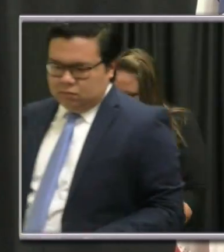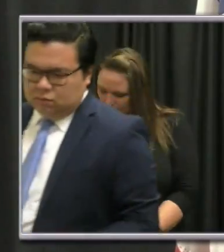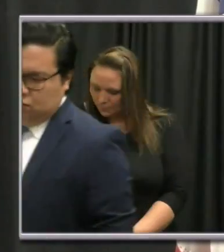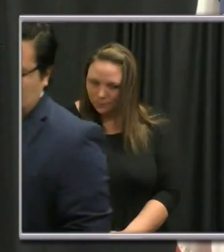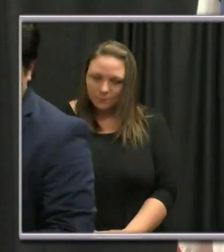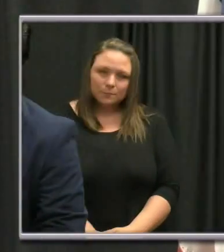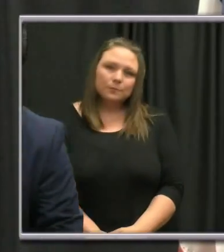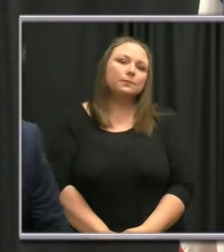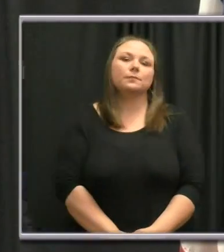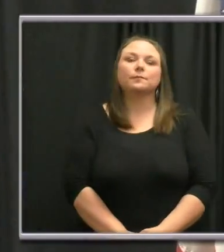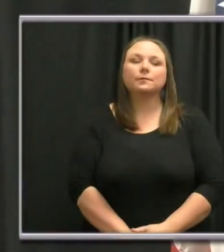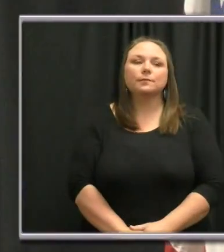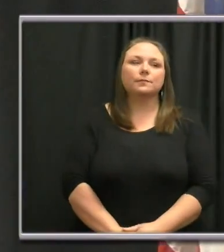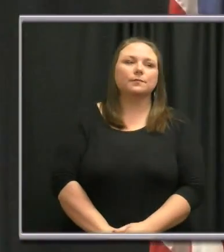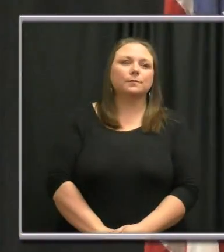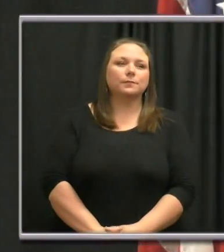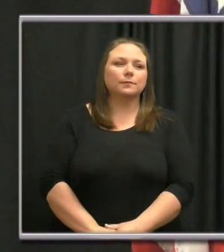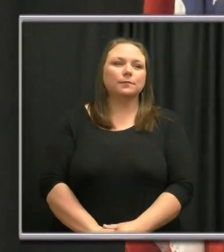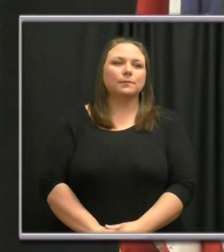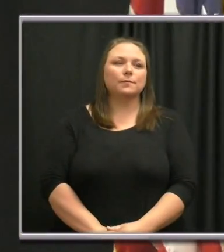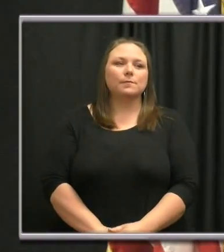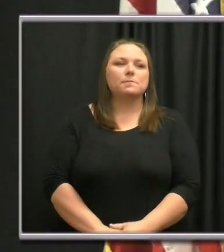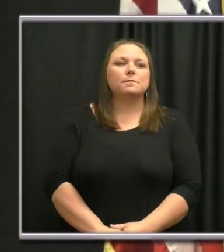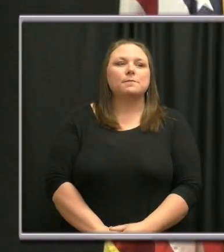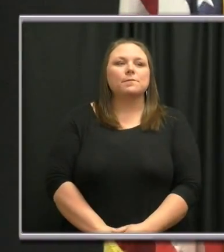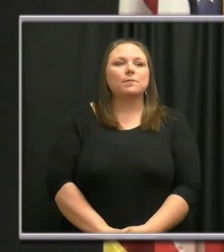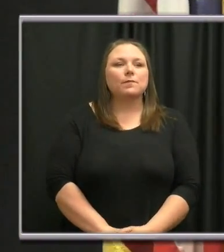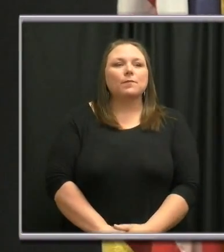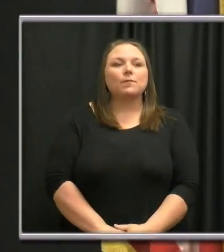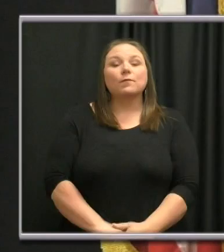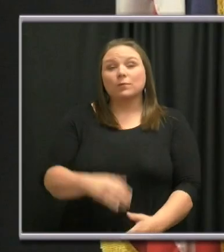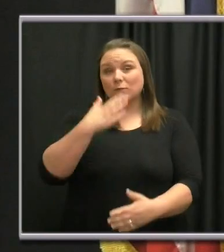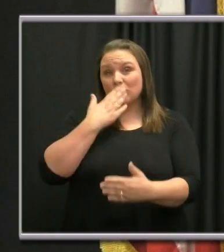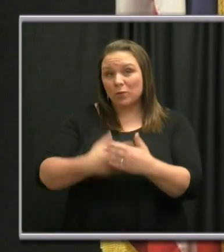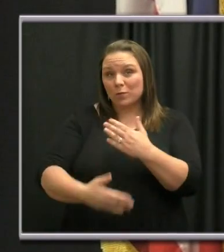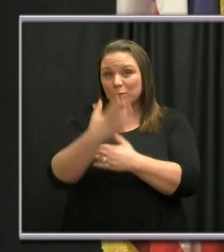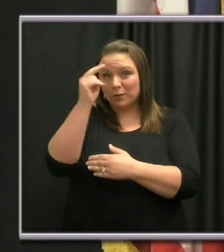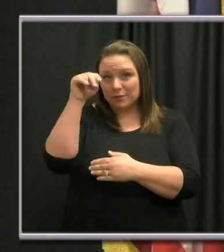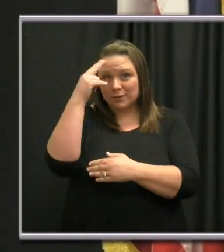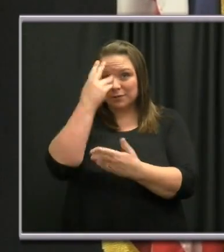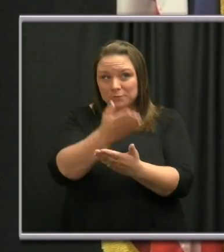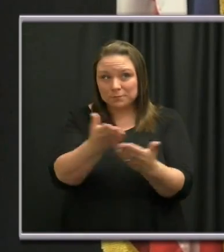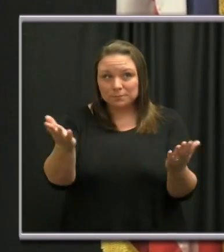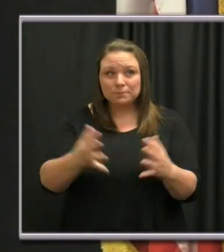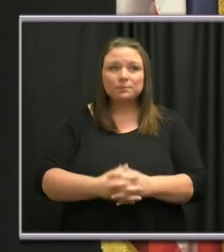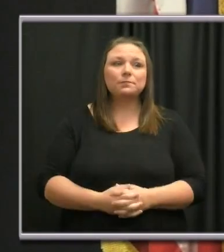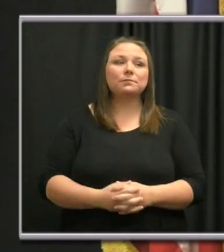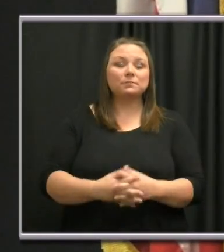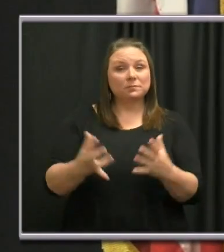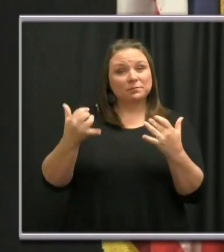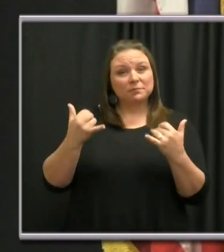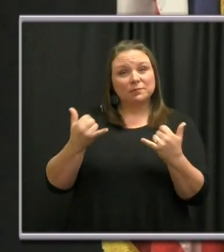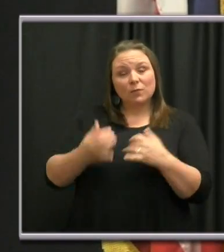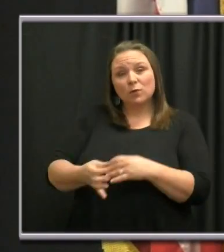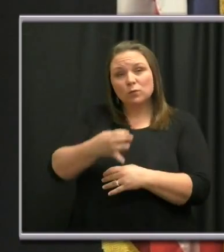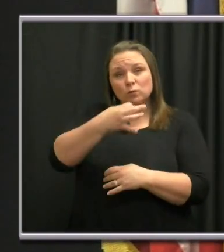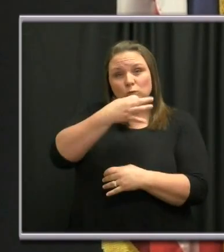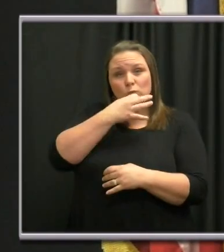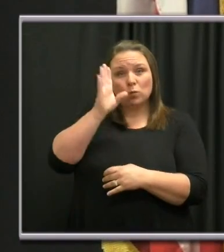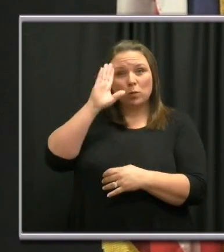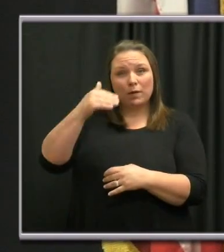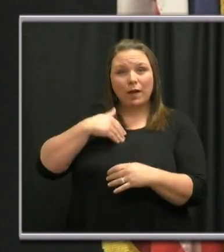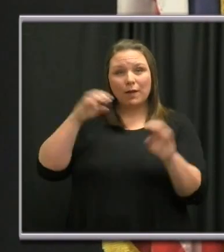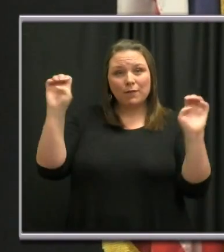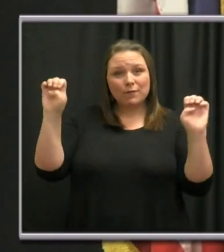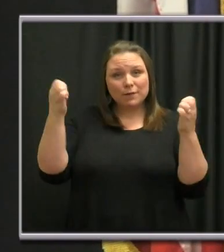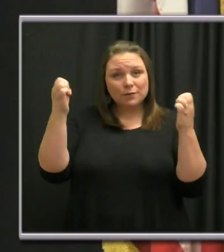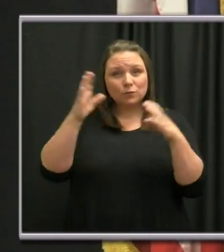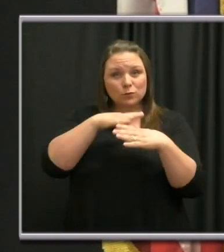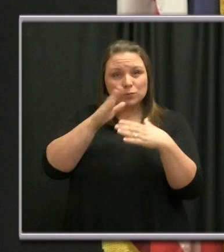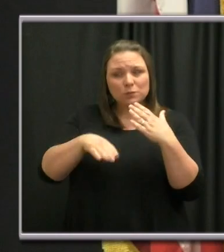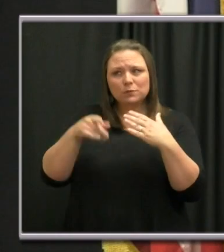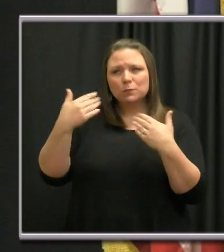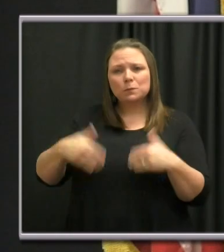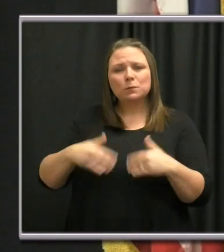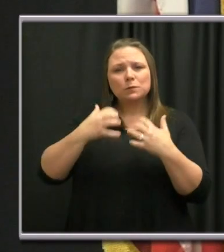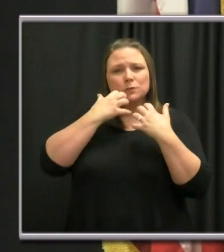COOPER. GOOD MORNING NASHVILLE